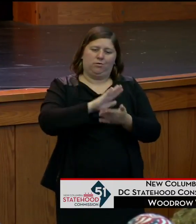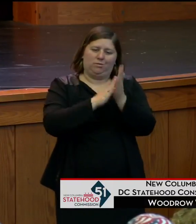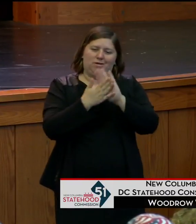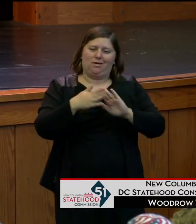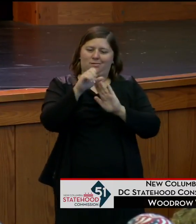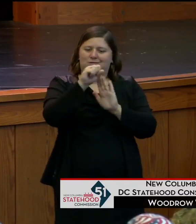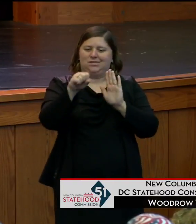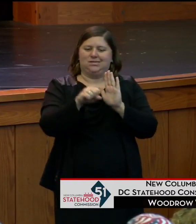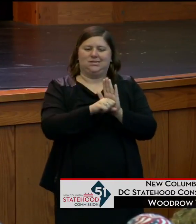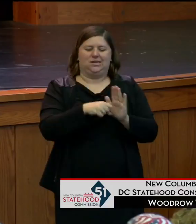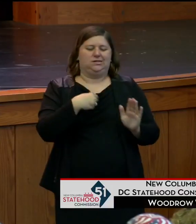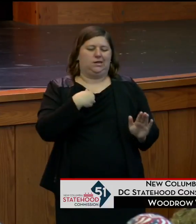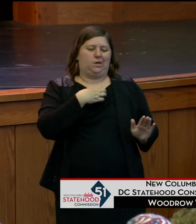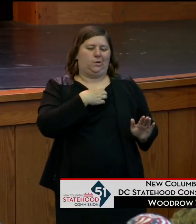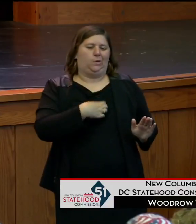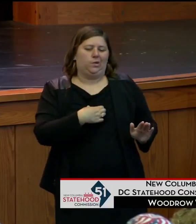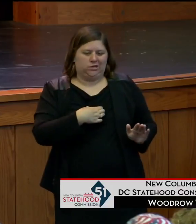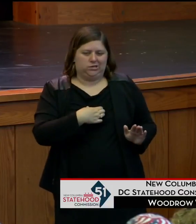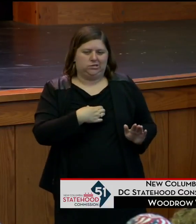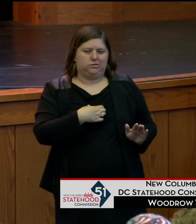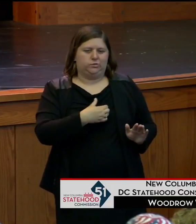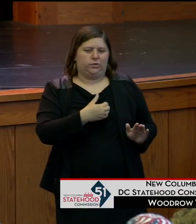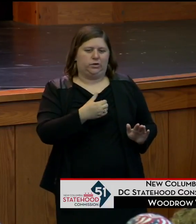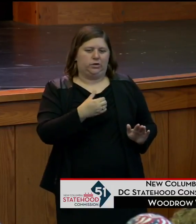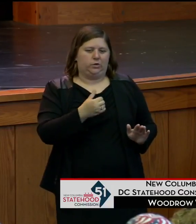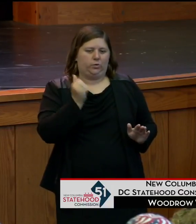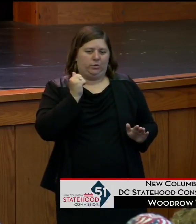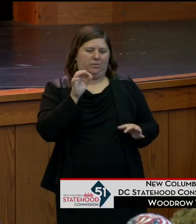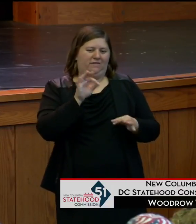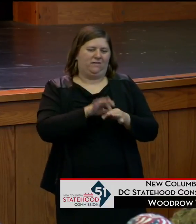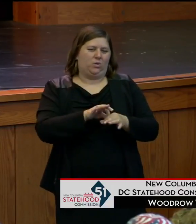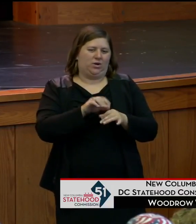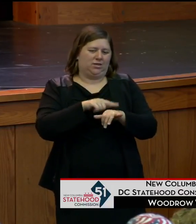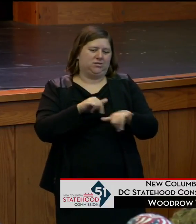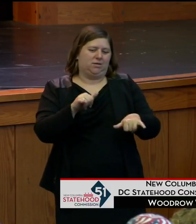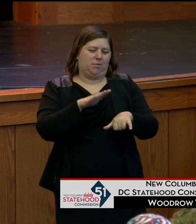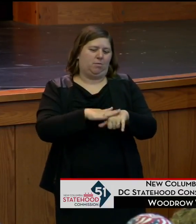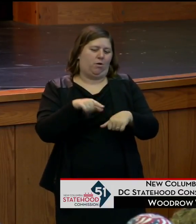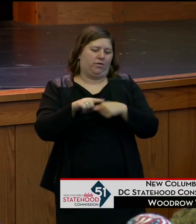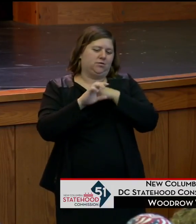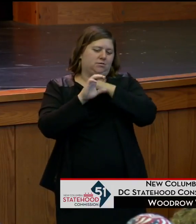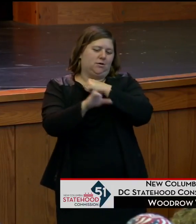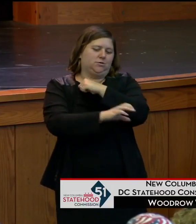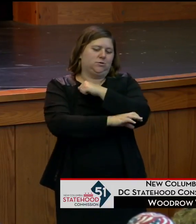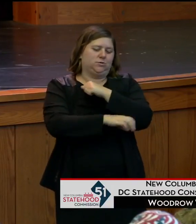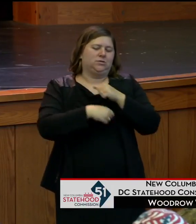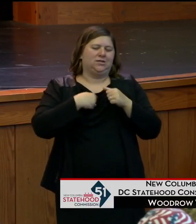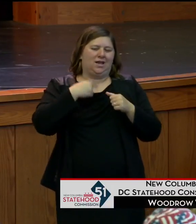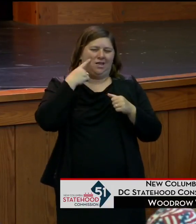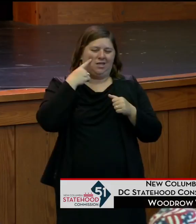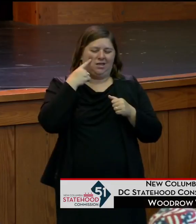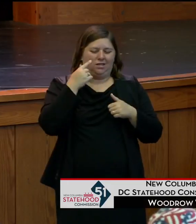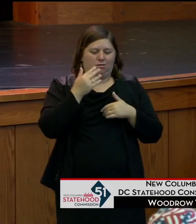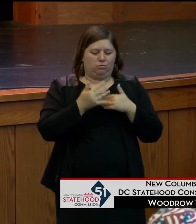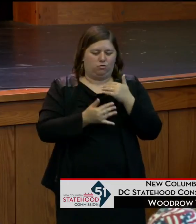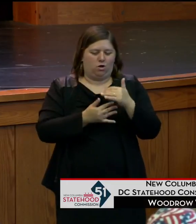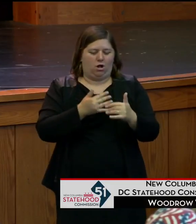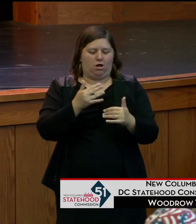I WISH WE WERE NOT VOTING THEN ON THIS CONSTITUTION. I THINK THE PROCESS OF DEMOCRATICALLY DEVELOPING THE